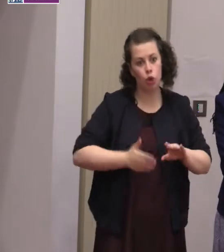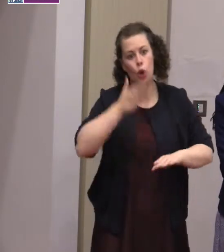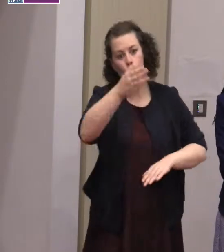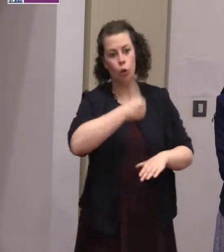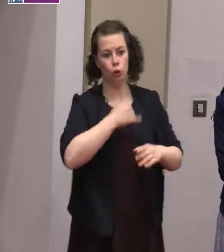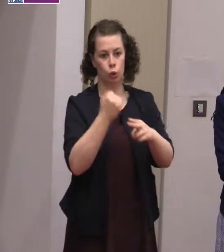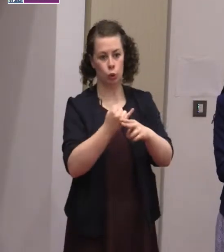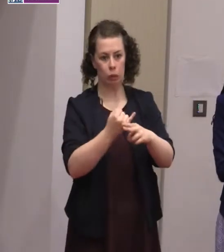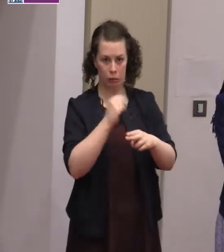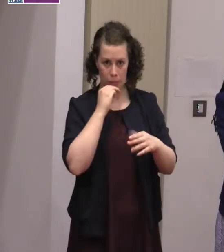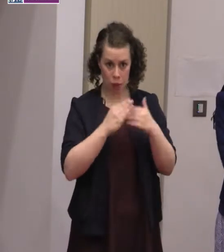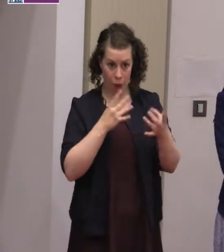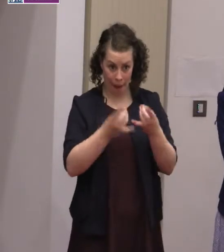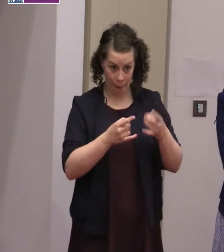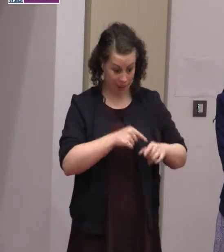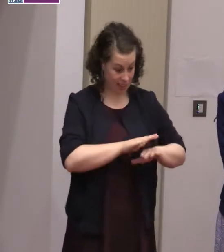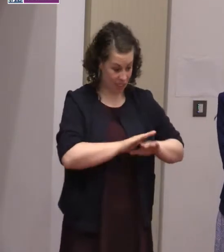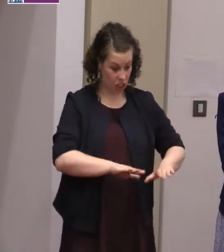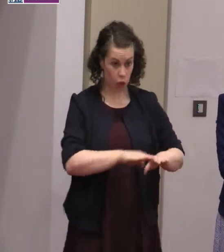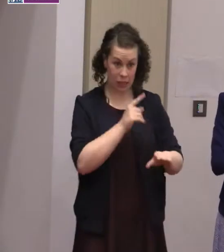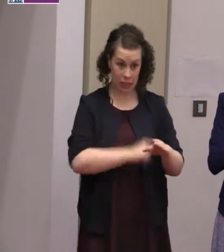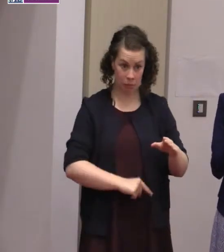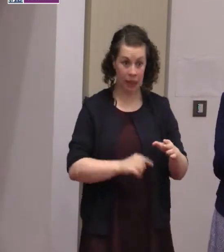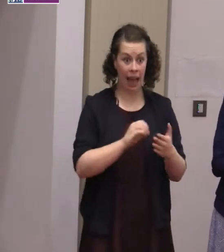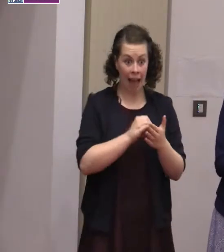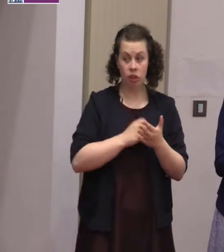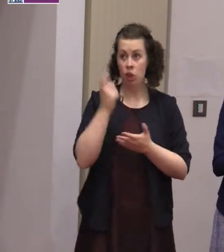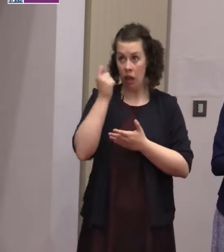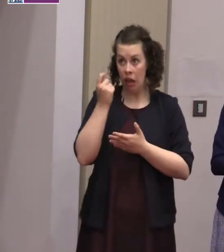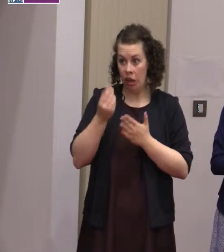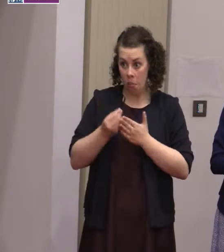What happens is that they still need to and are living – in the absence of community-based